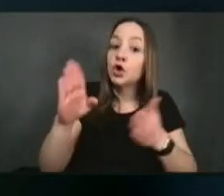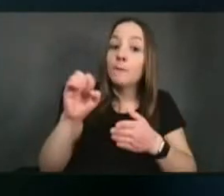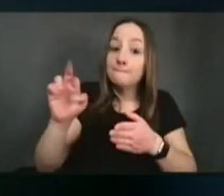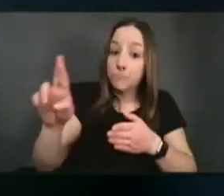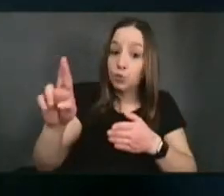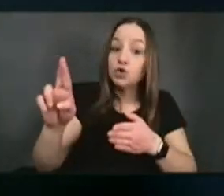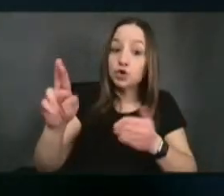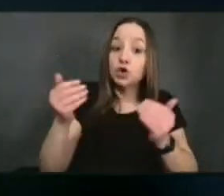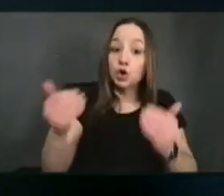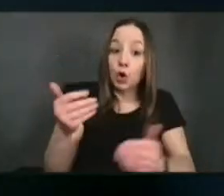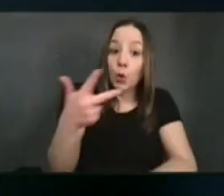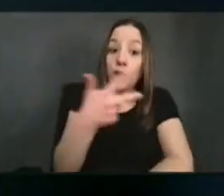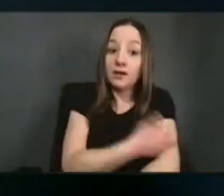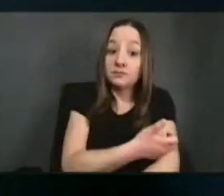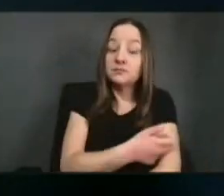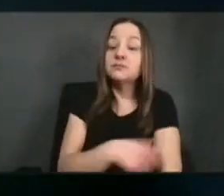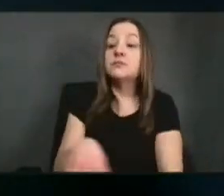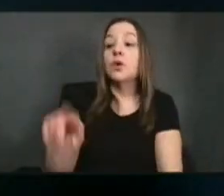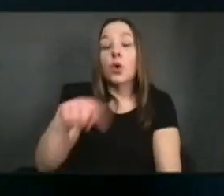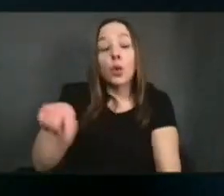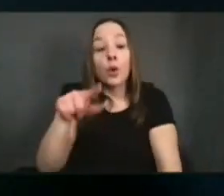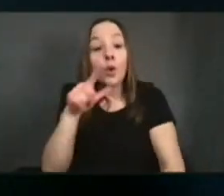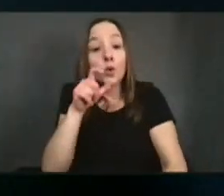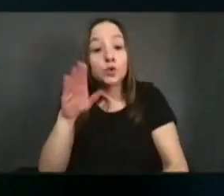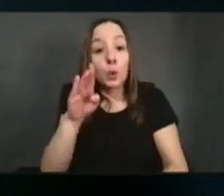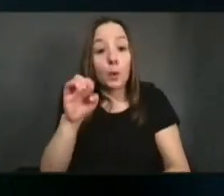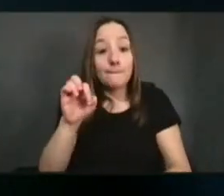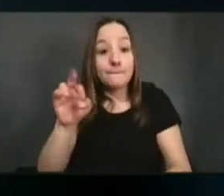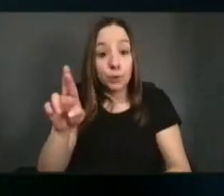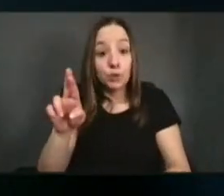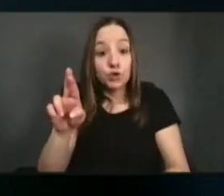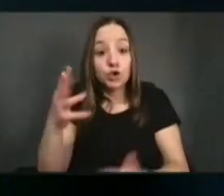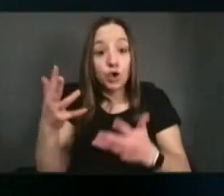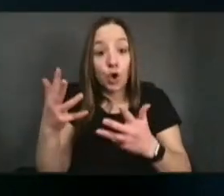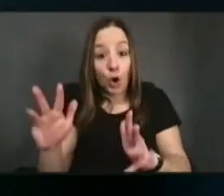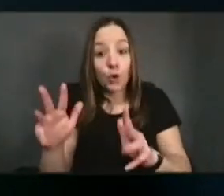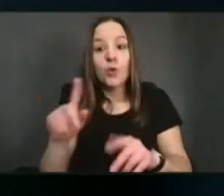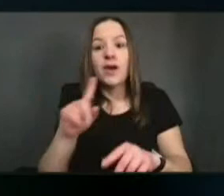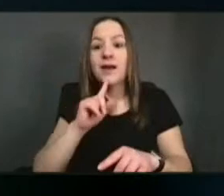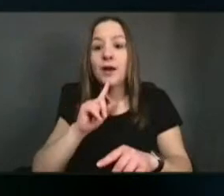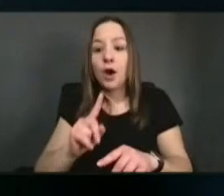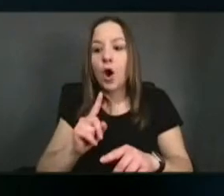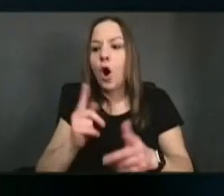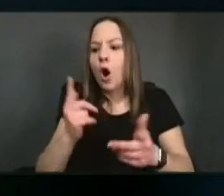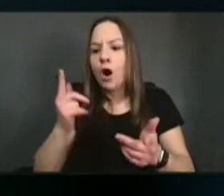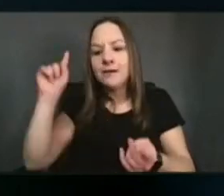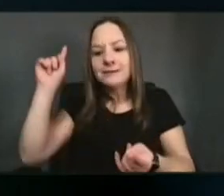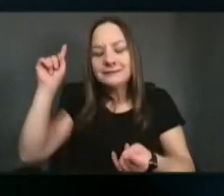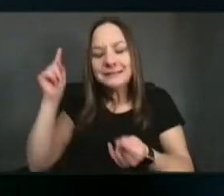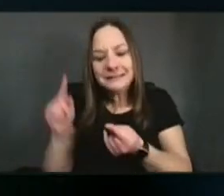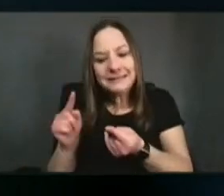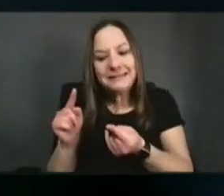you to come out for a booster. We're seeing that those